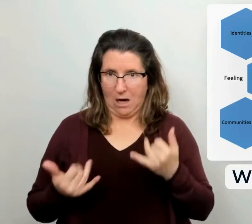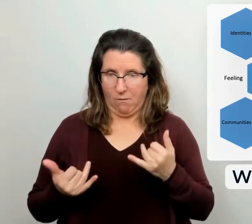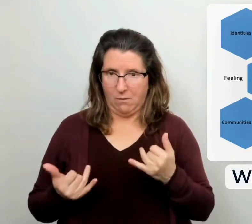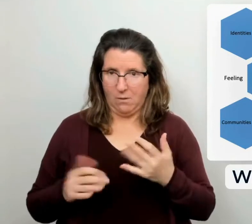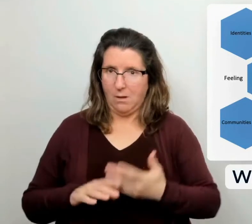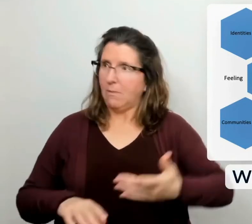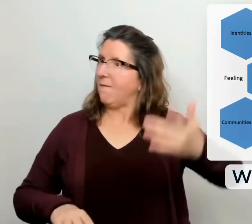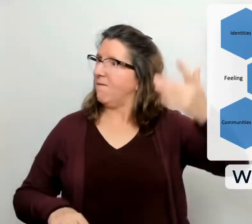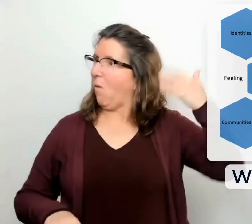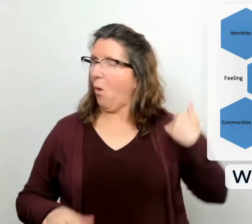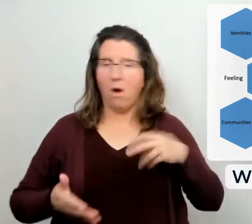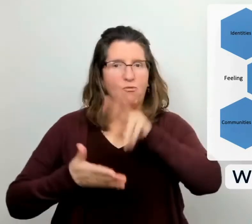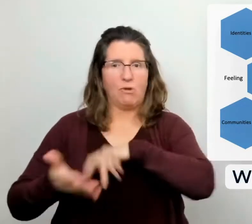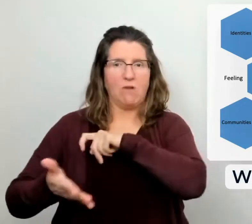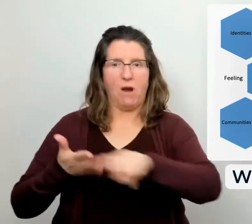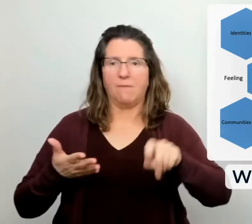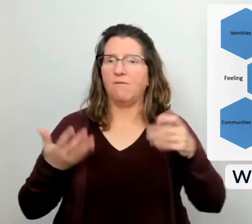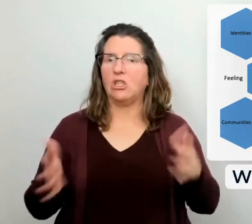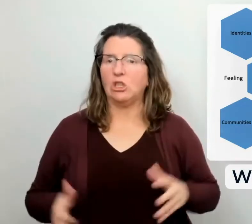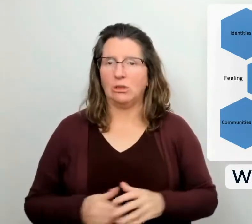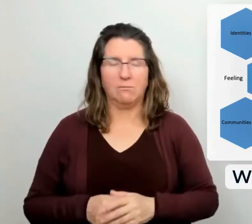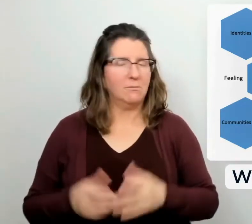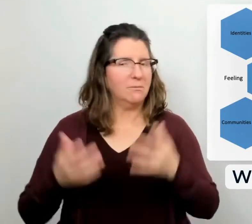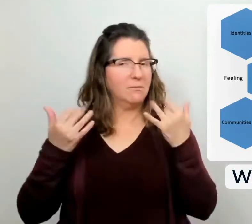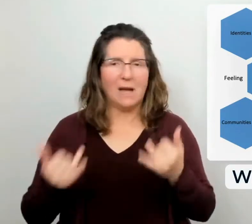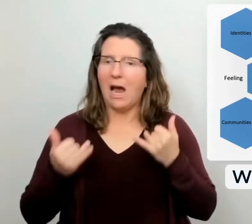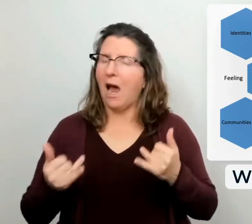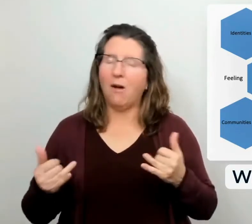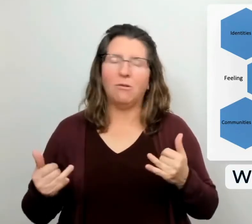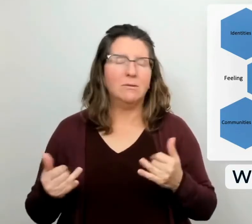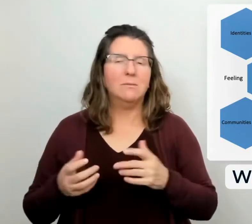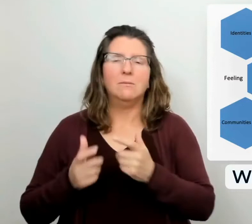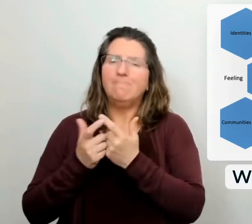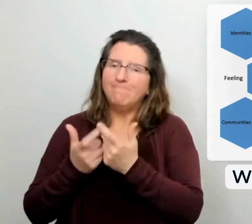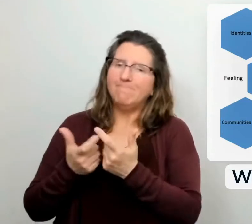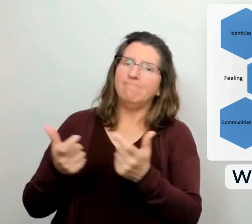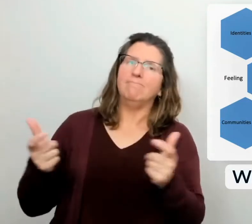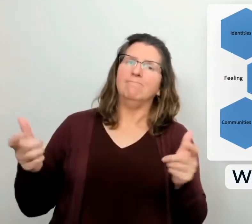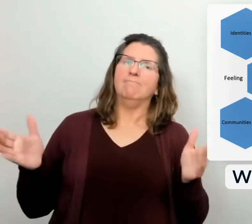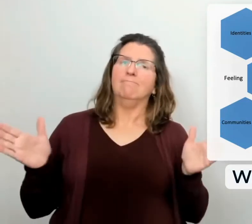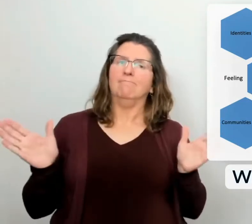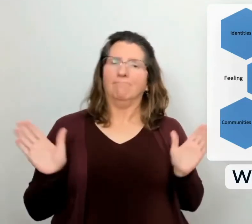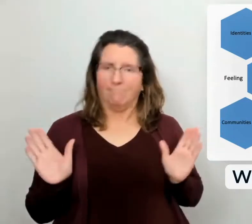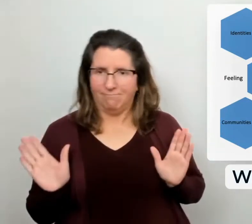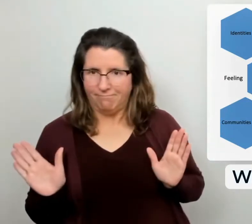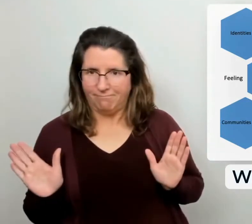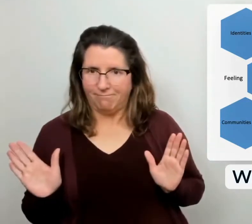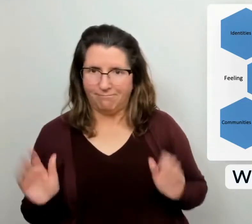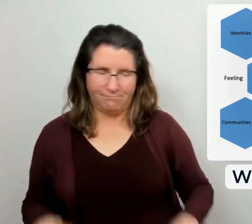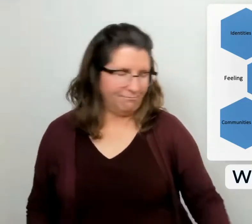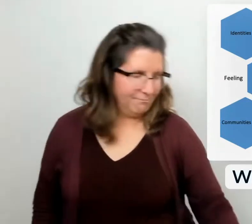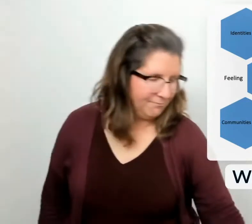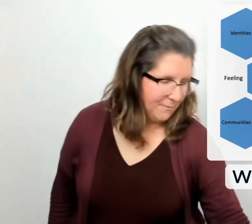The former definition of literacy was restricted to the ability to read and write. But not today! It's way bigger than that!